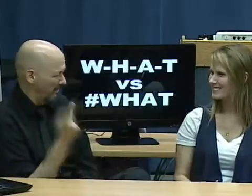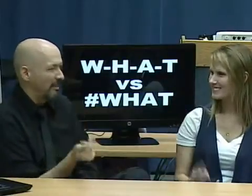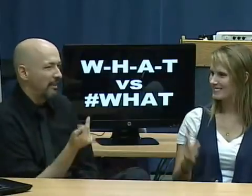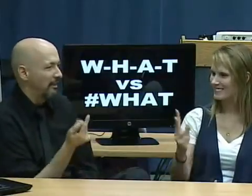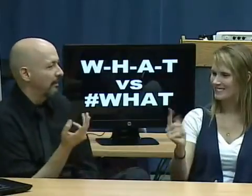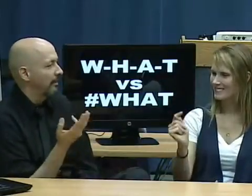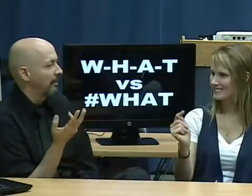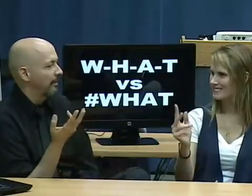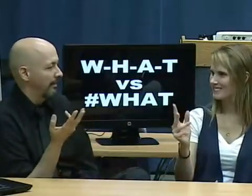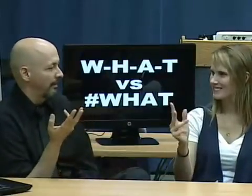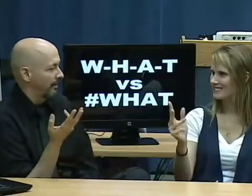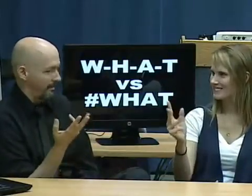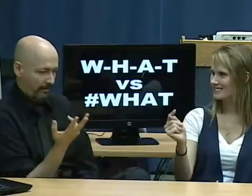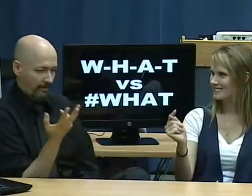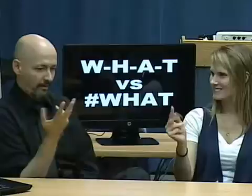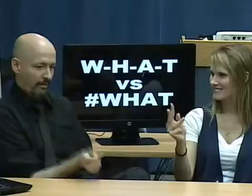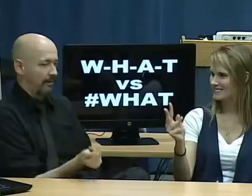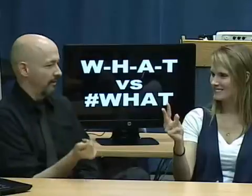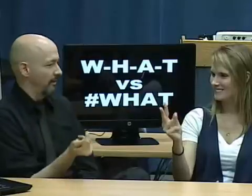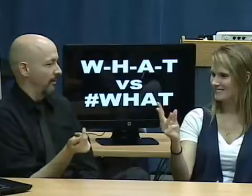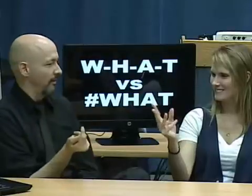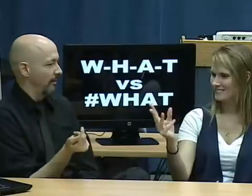#WHAT